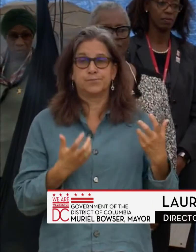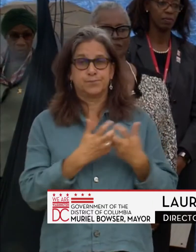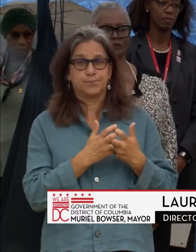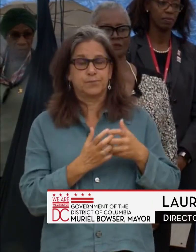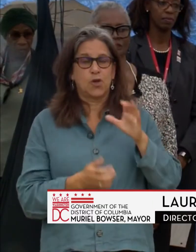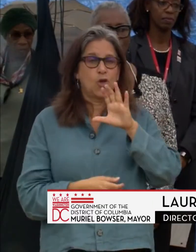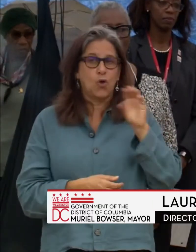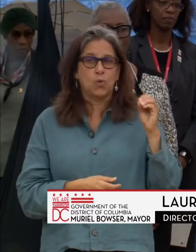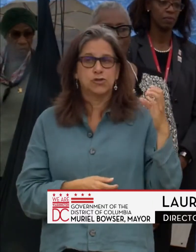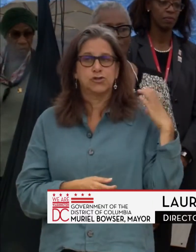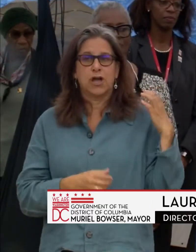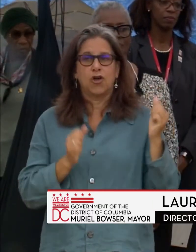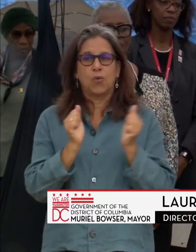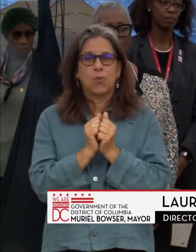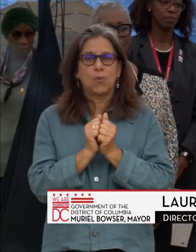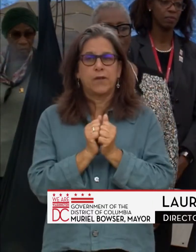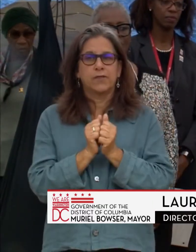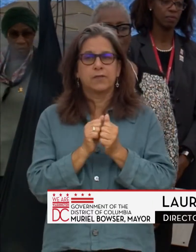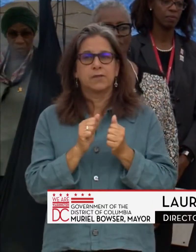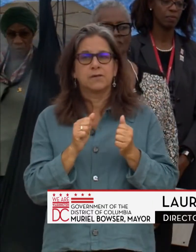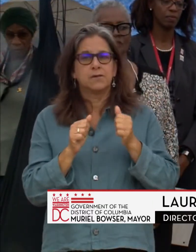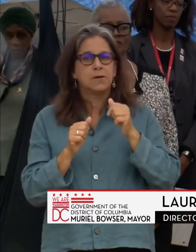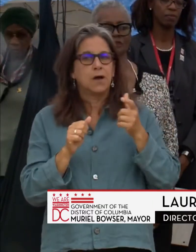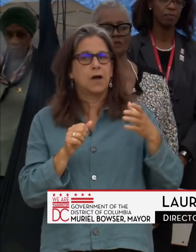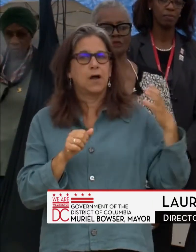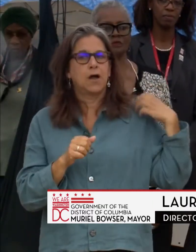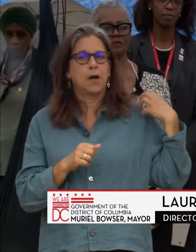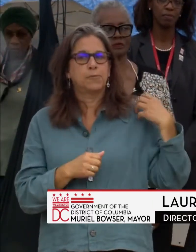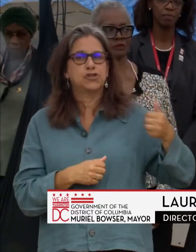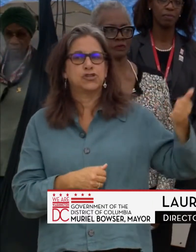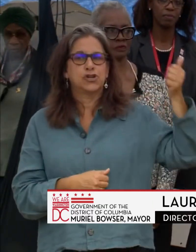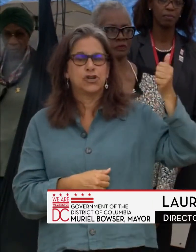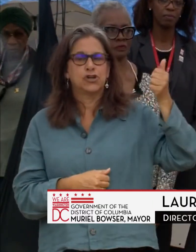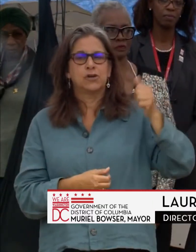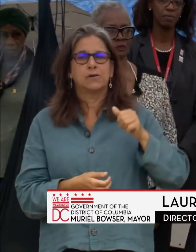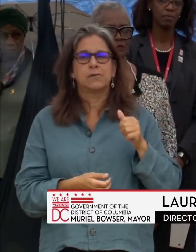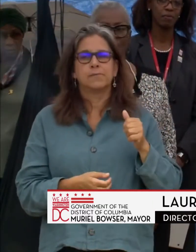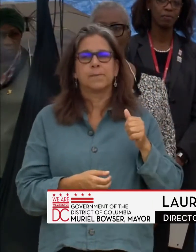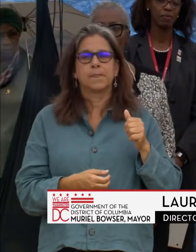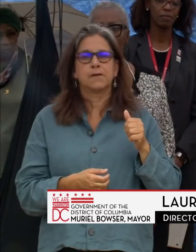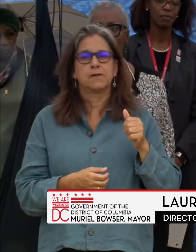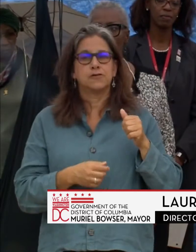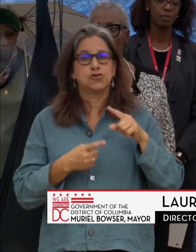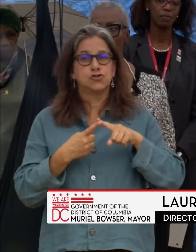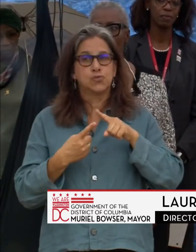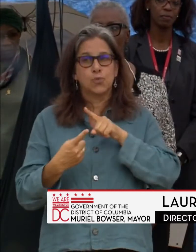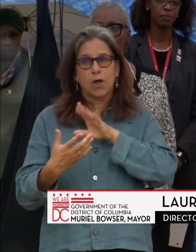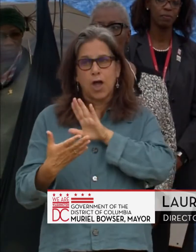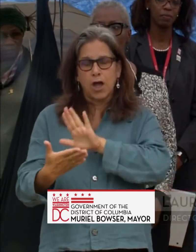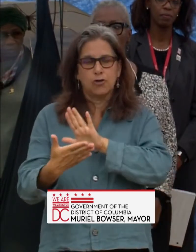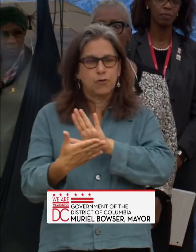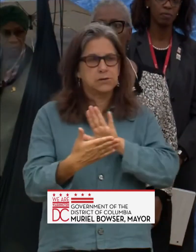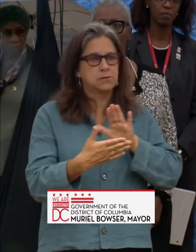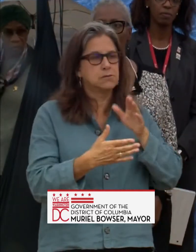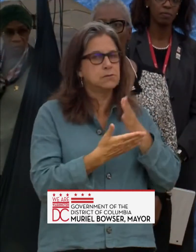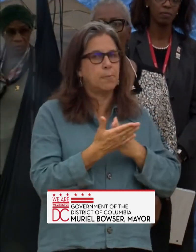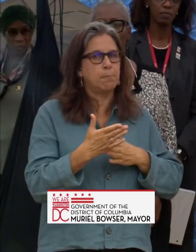ANC COMMISSIONER TO ADDRESS THE SPECIFIC CONCERNS AND NEEDS RELATED TO BOTH THE OPERATION OF THE PROGRAM, BUT ALSO WHAT